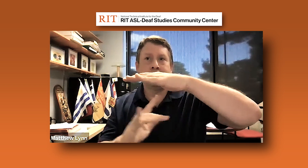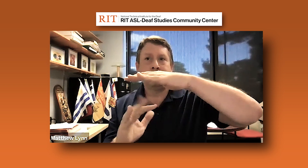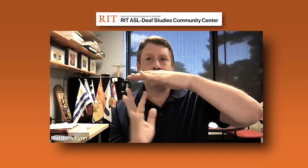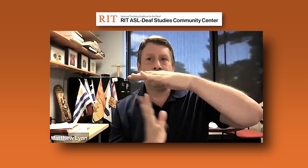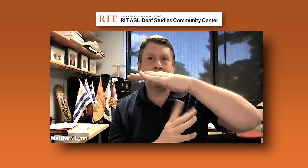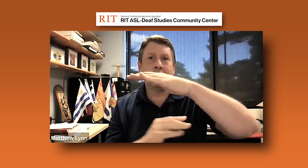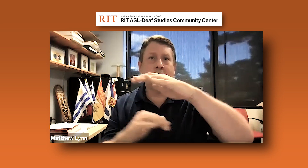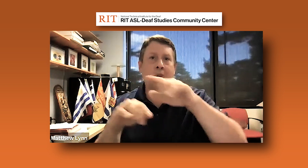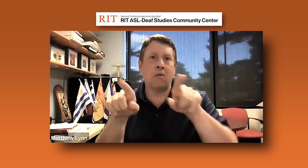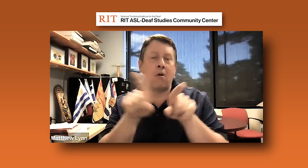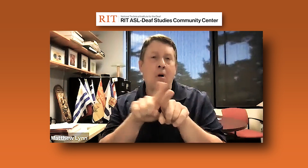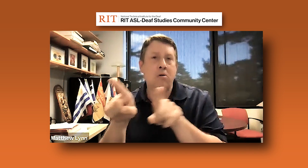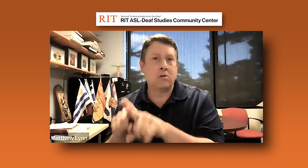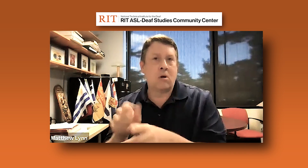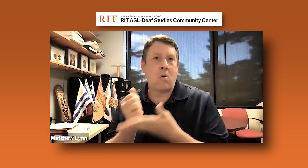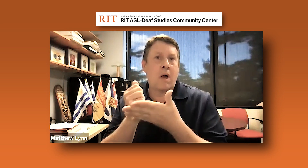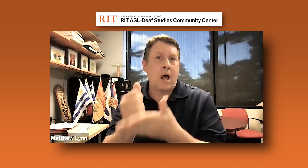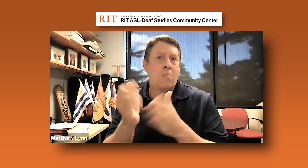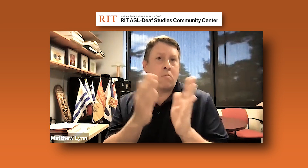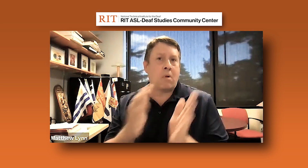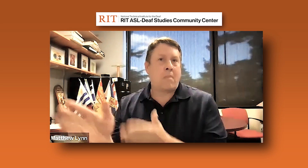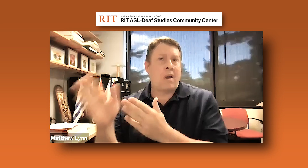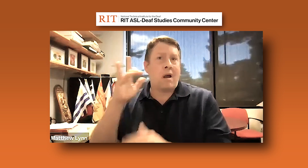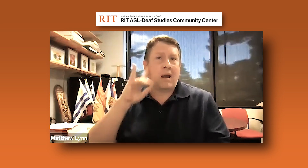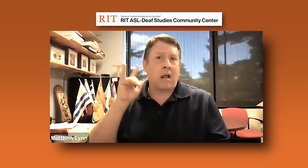She is studying the kelp forests of California.